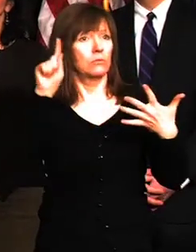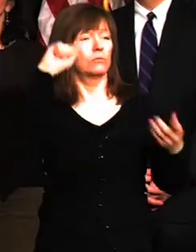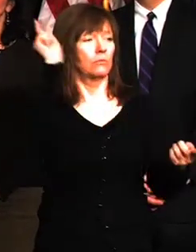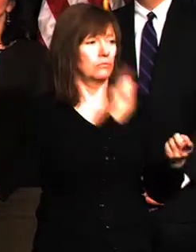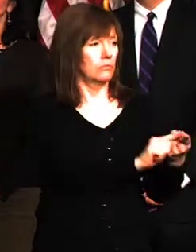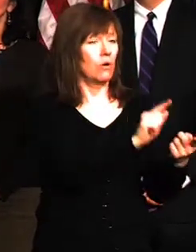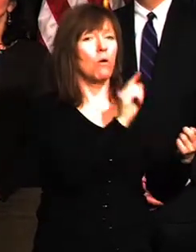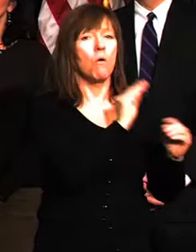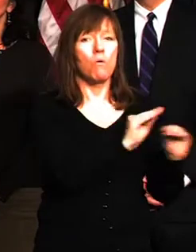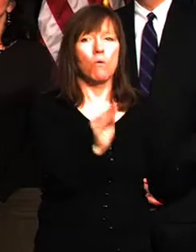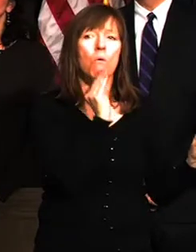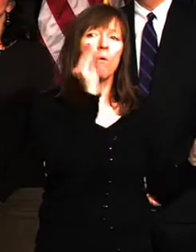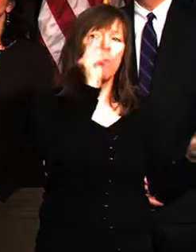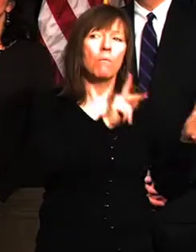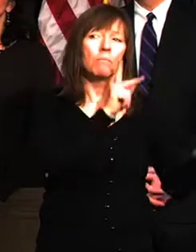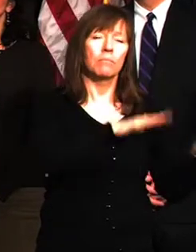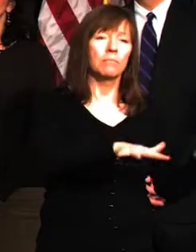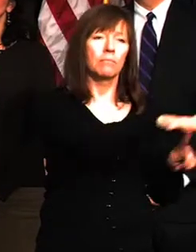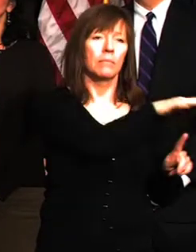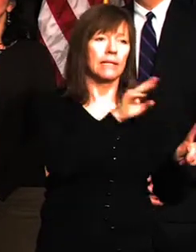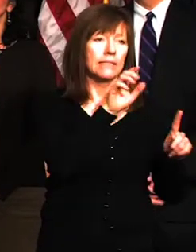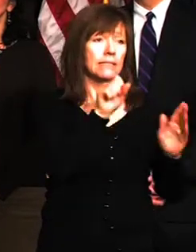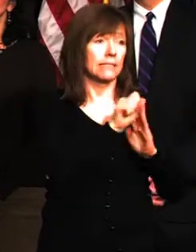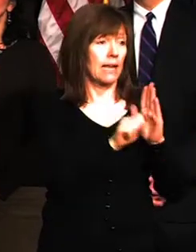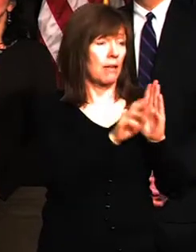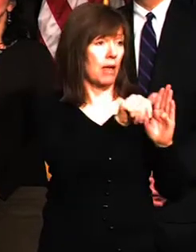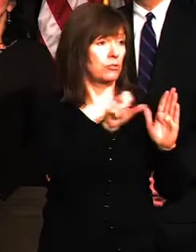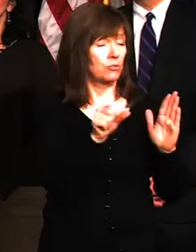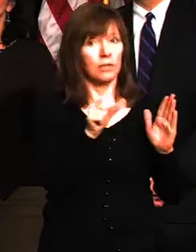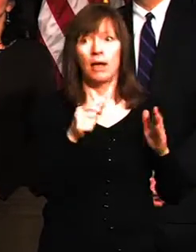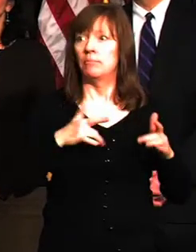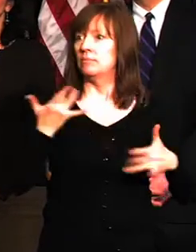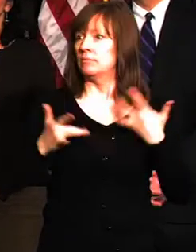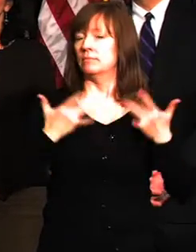Commonwealth. I'm very excited to bring the Special Initiative to House the Homeless Mentally